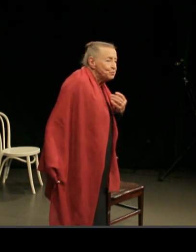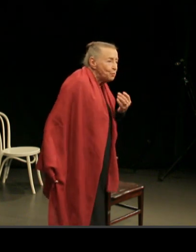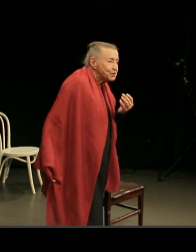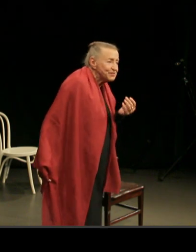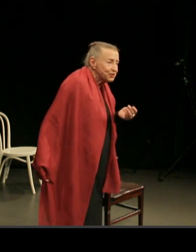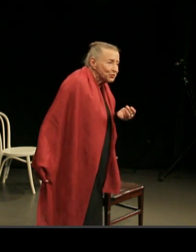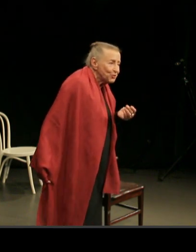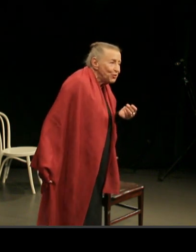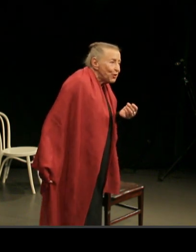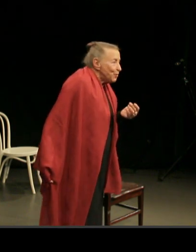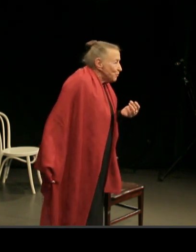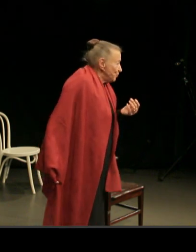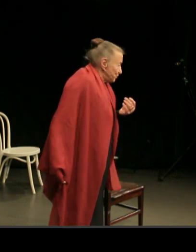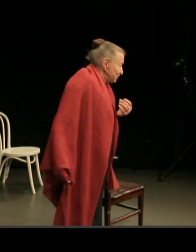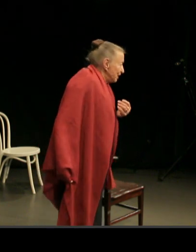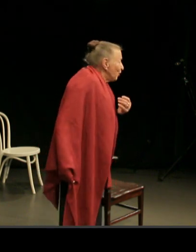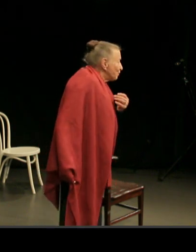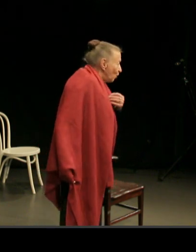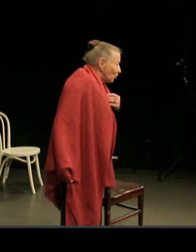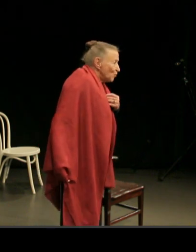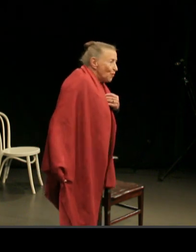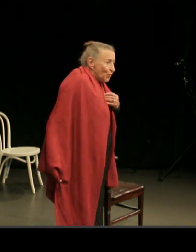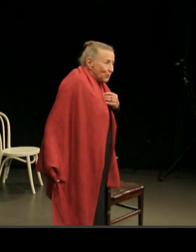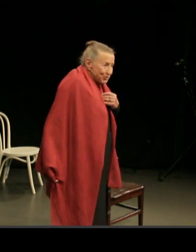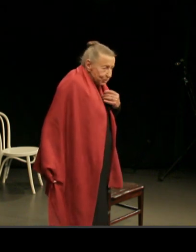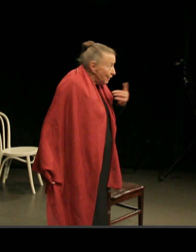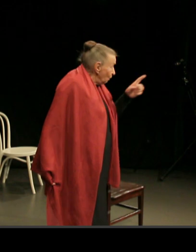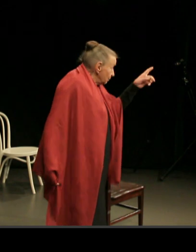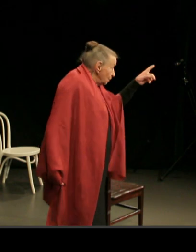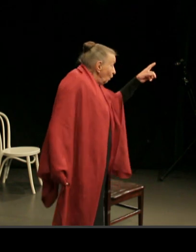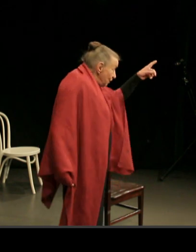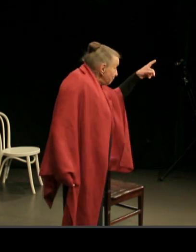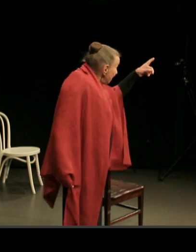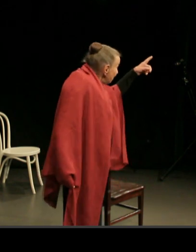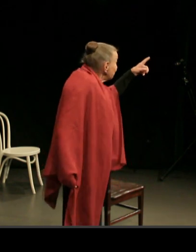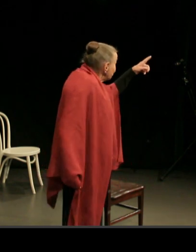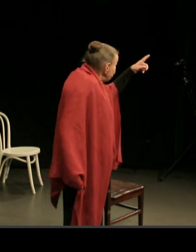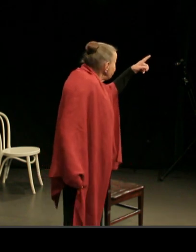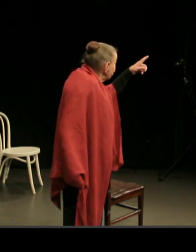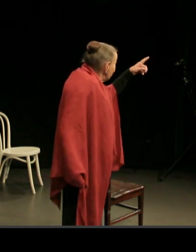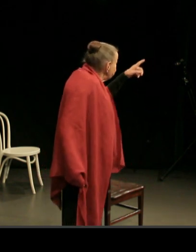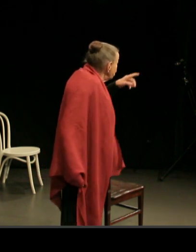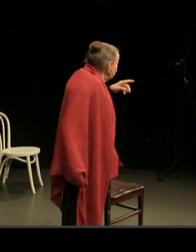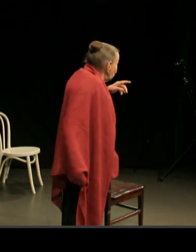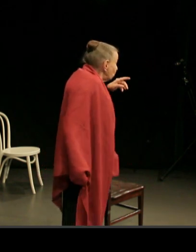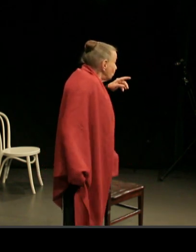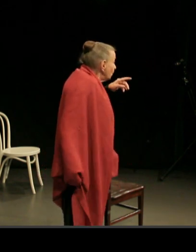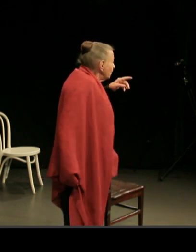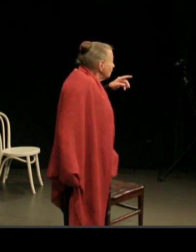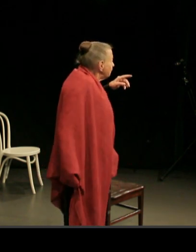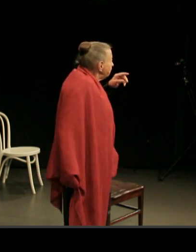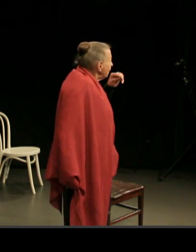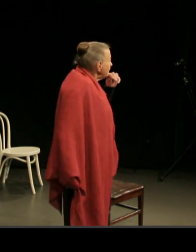Fate had decreed that the beauty he had spied so fleetingly, should now sit by his side.